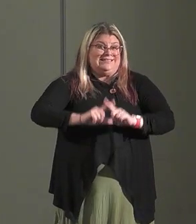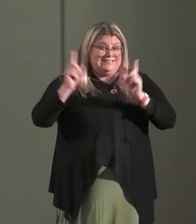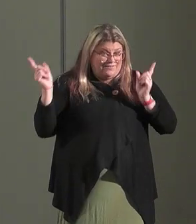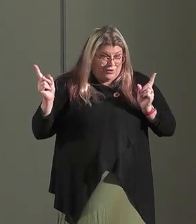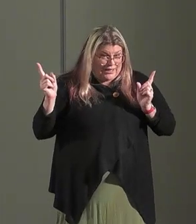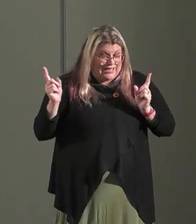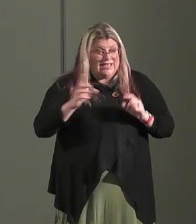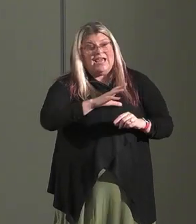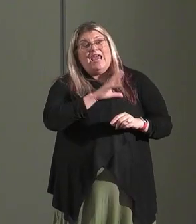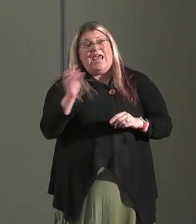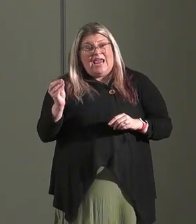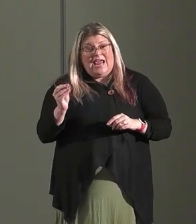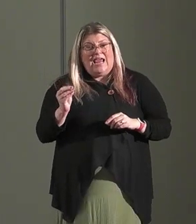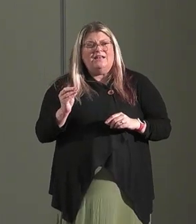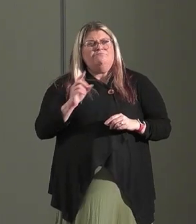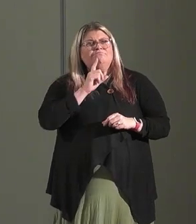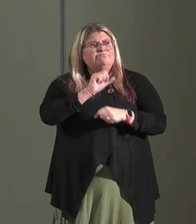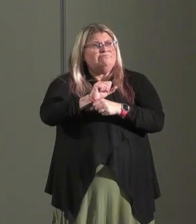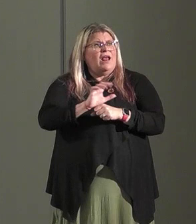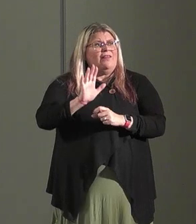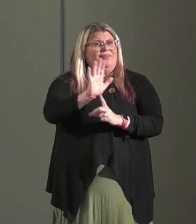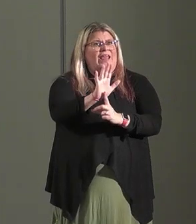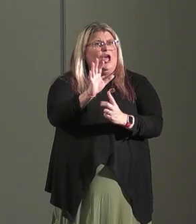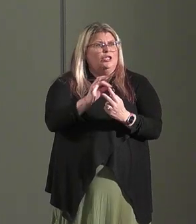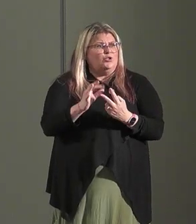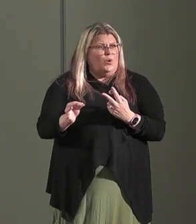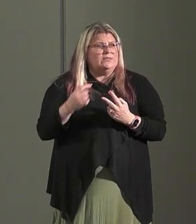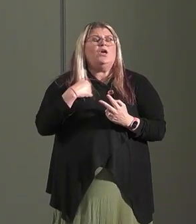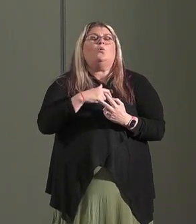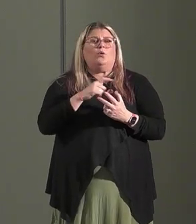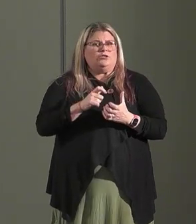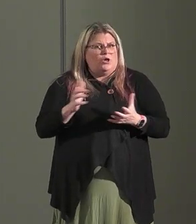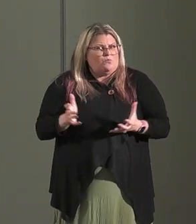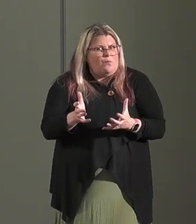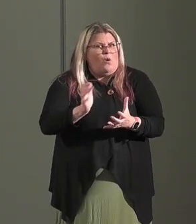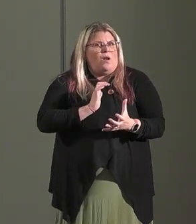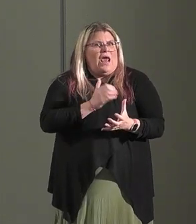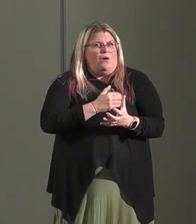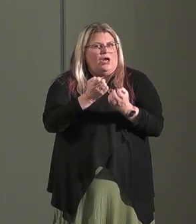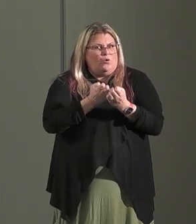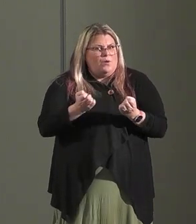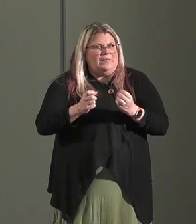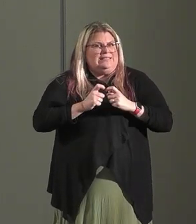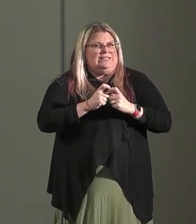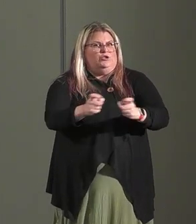And it is their choice. And we should promote our equipment distribution programs where